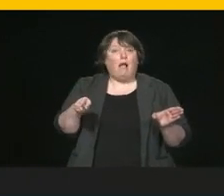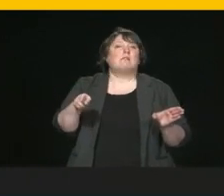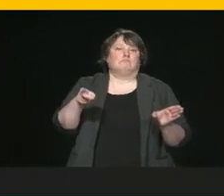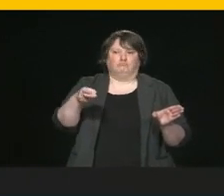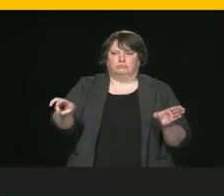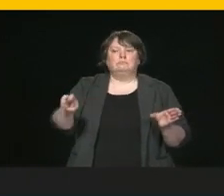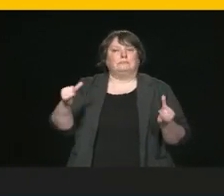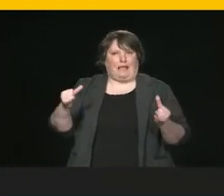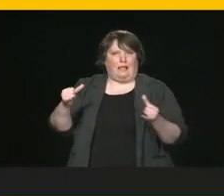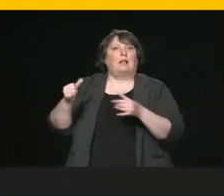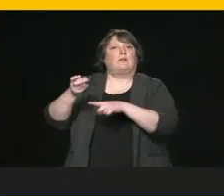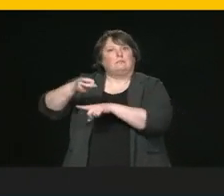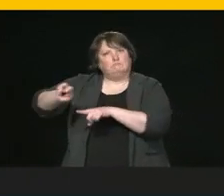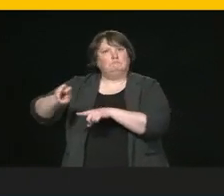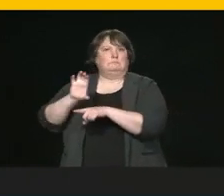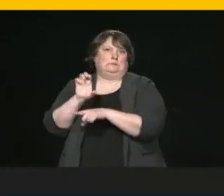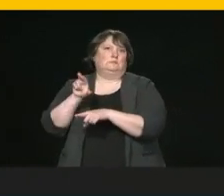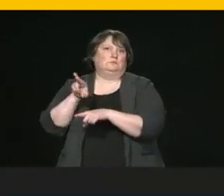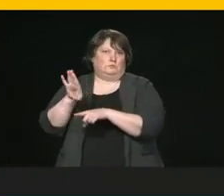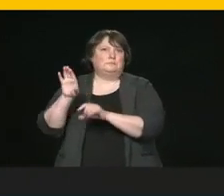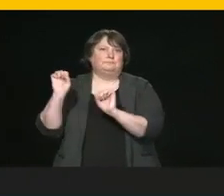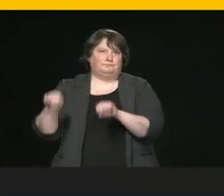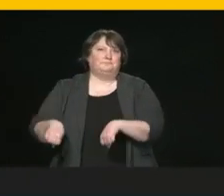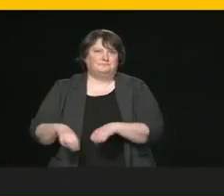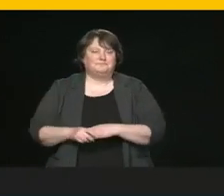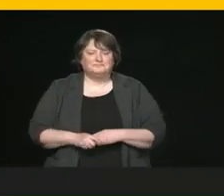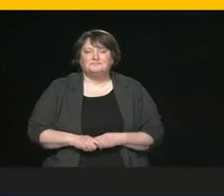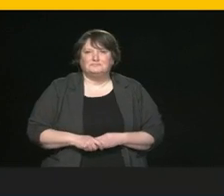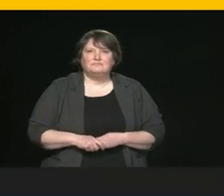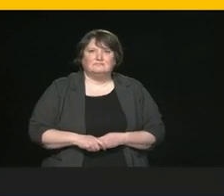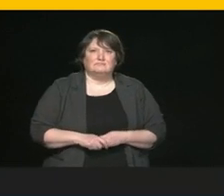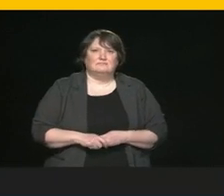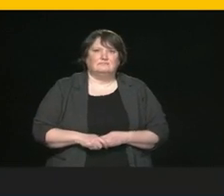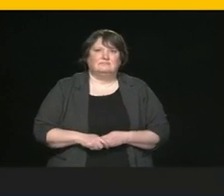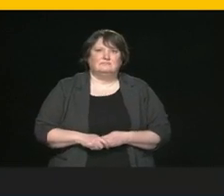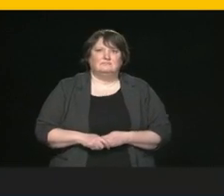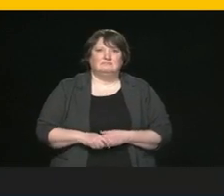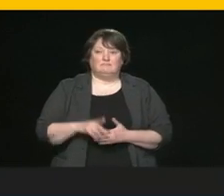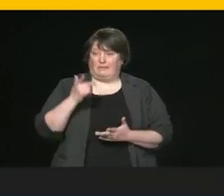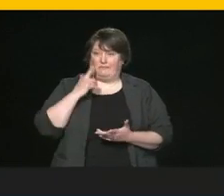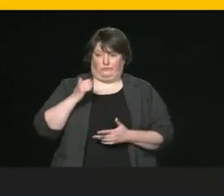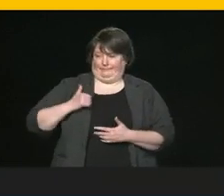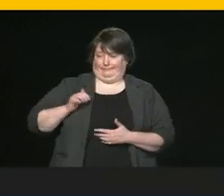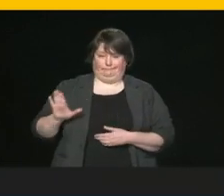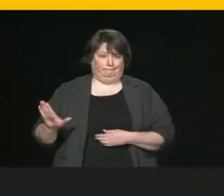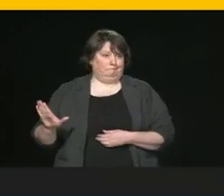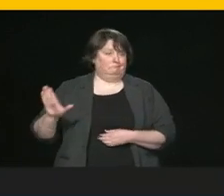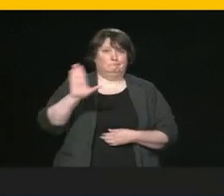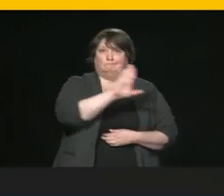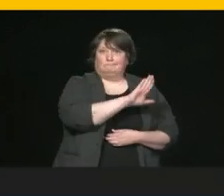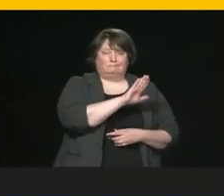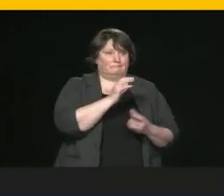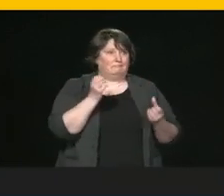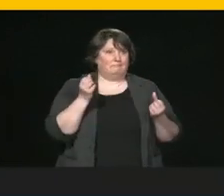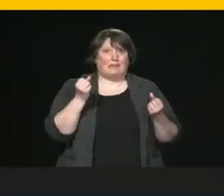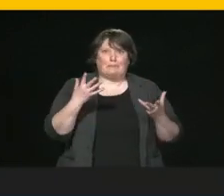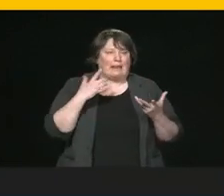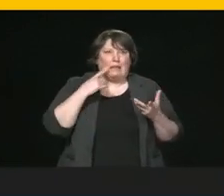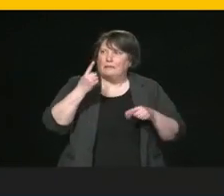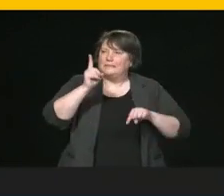WORKERS WHO HAVE RUN OUT OF E.I. BENEFITS RECENTLY WILL ALSO BE ABLE TO RECEIVE THE BENEFIT.